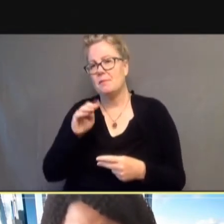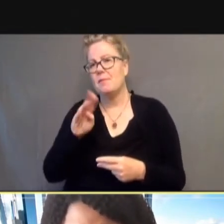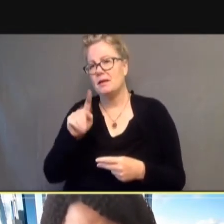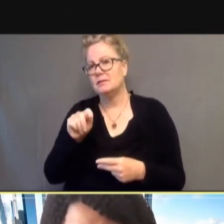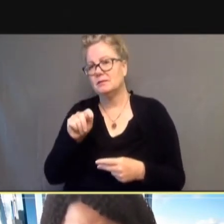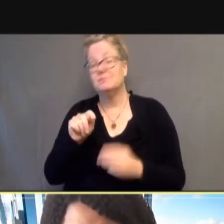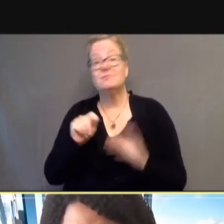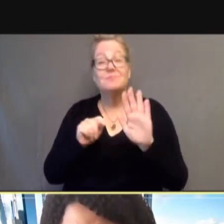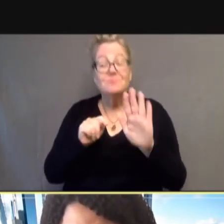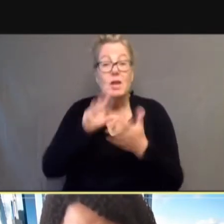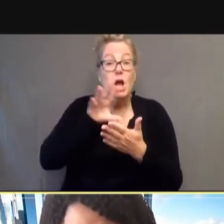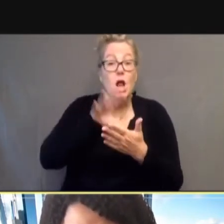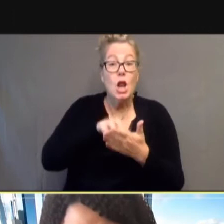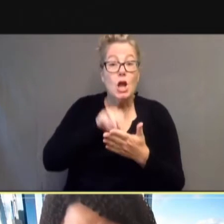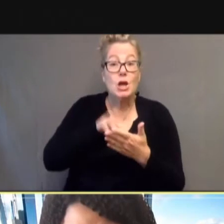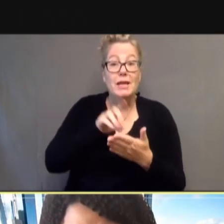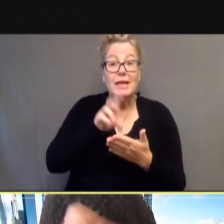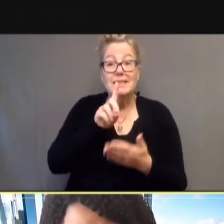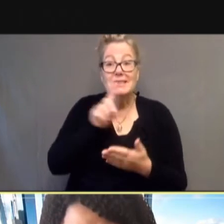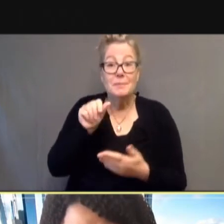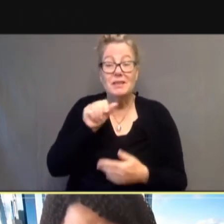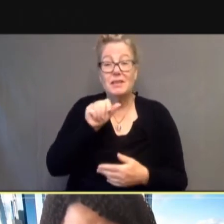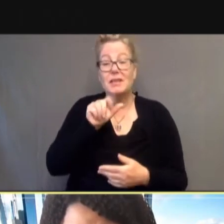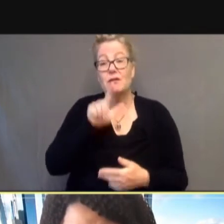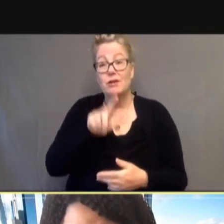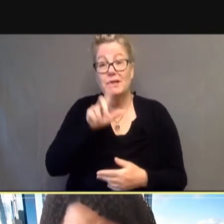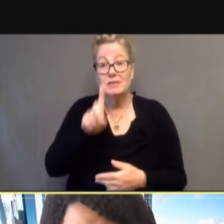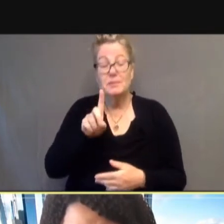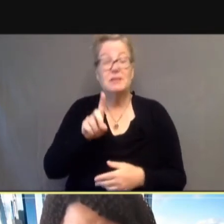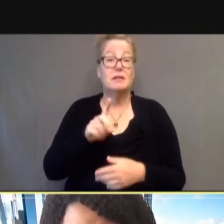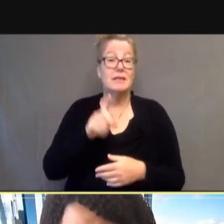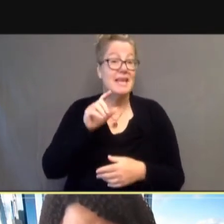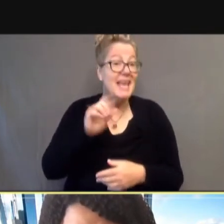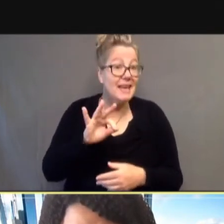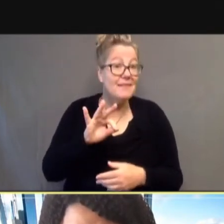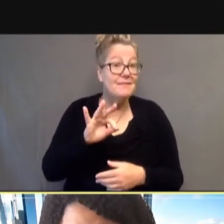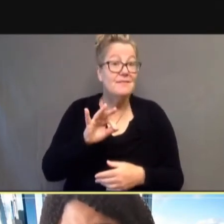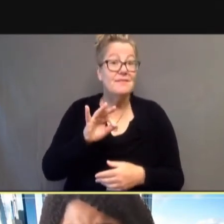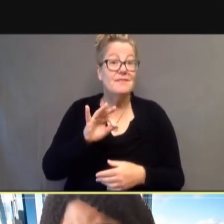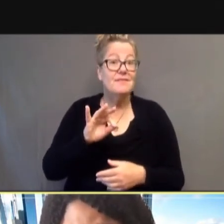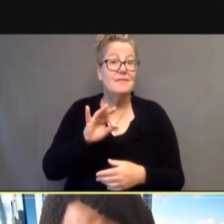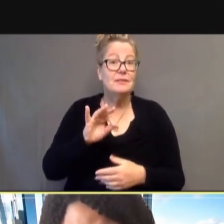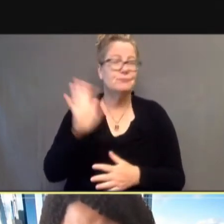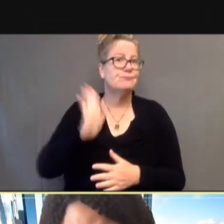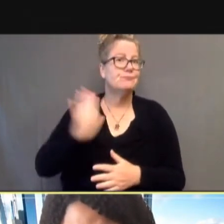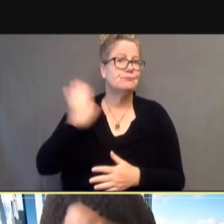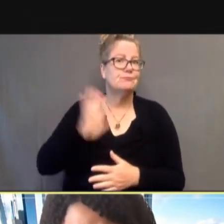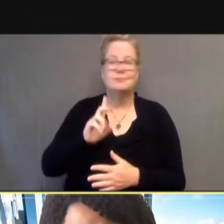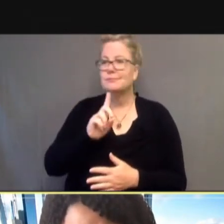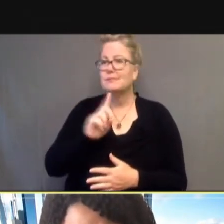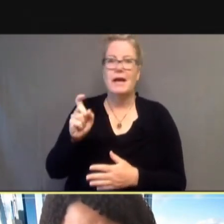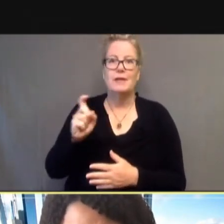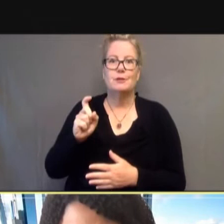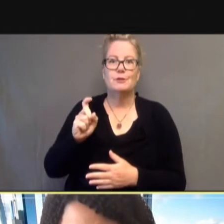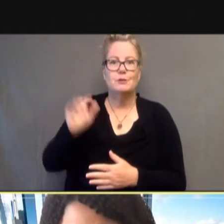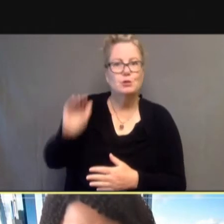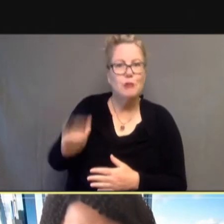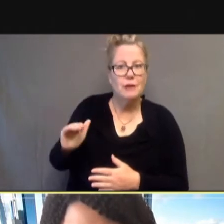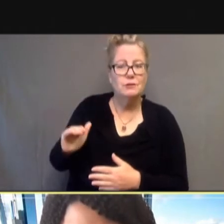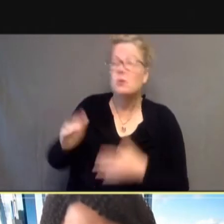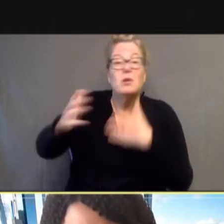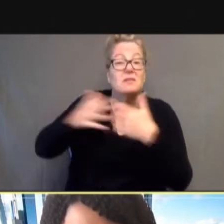it was diagnosed in childhood or even if it was first diagnosed in adulthood, that's something